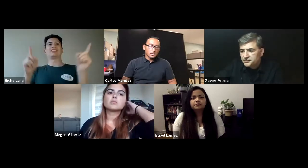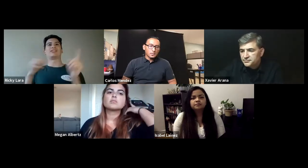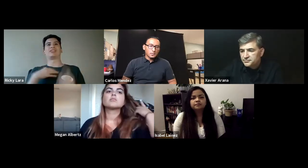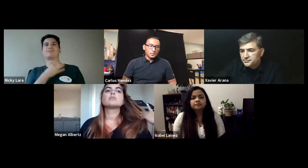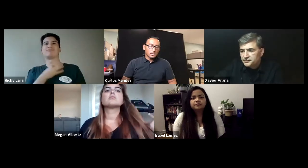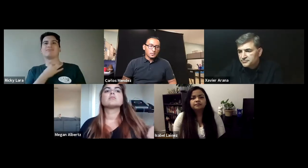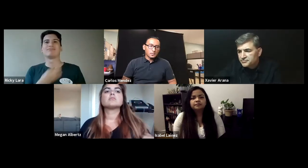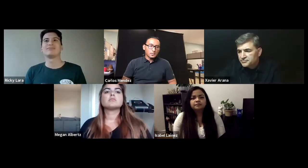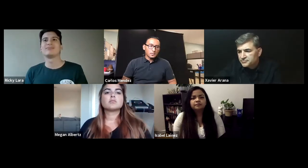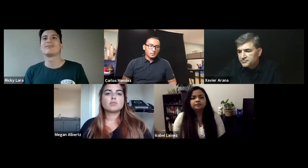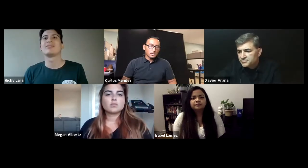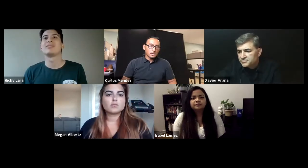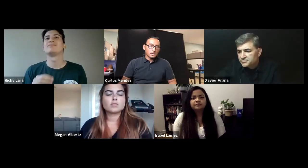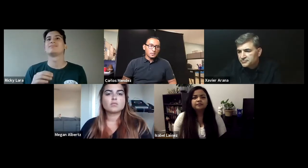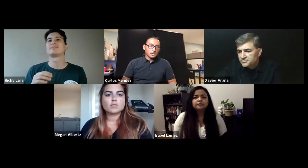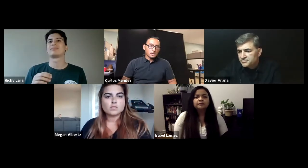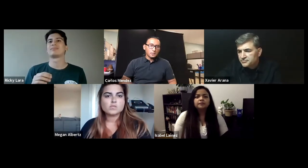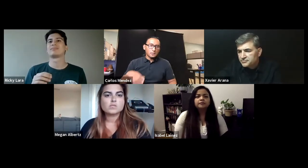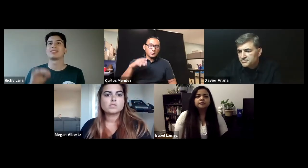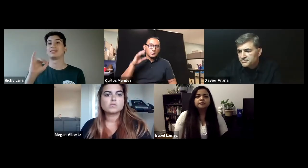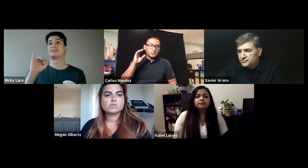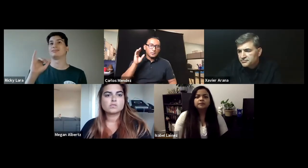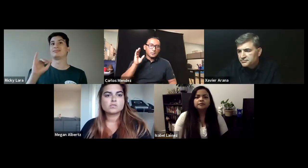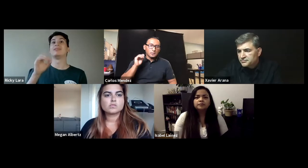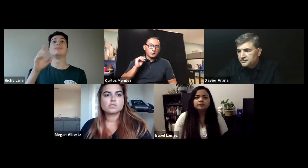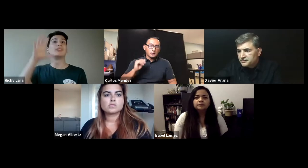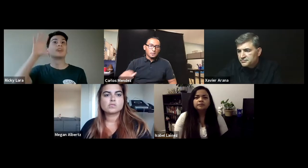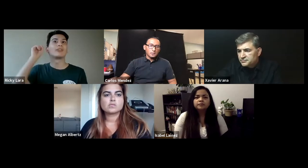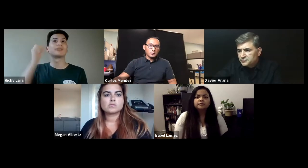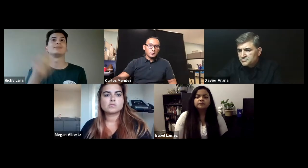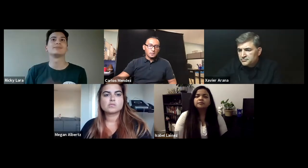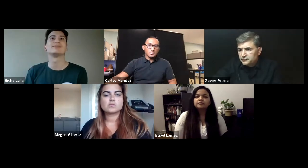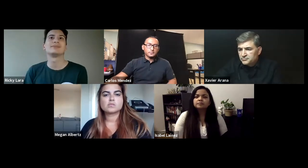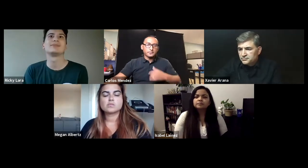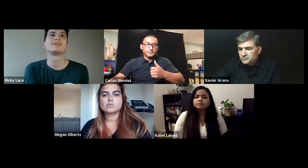in the opportunities that, um, were allotted to you then